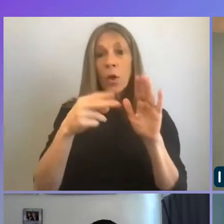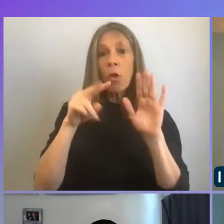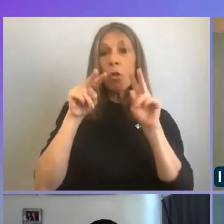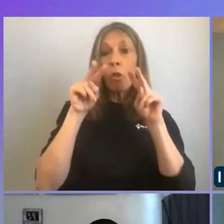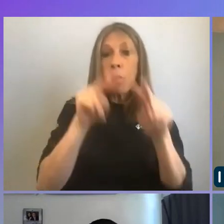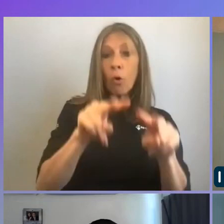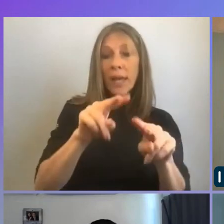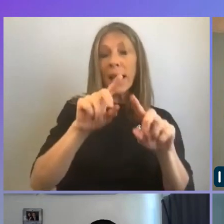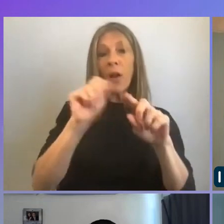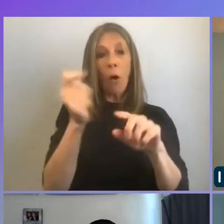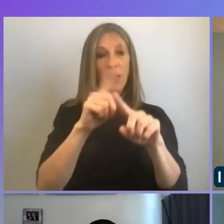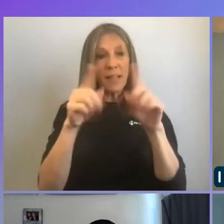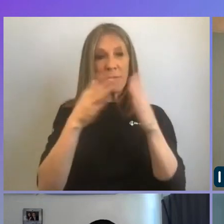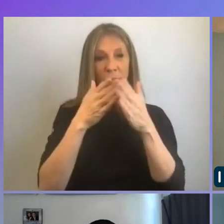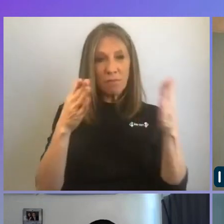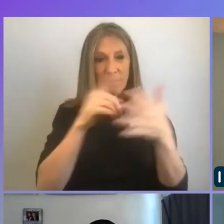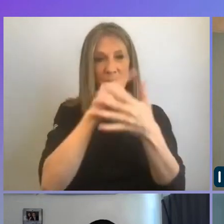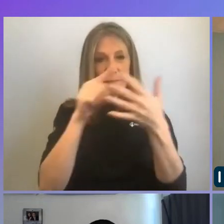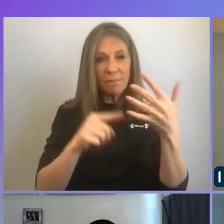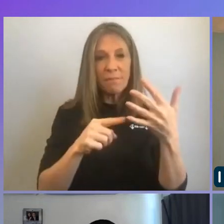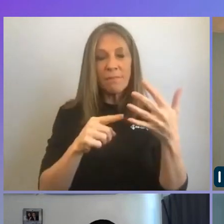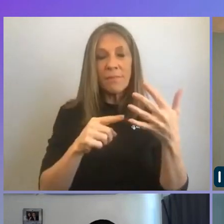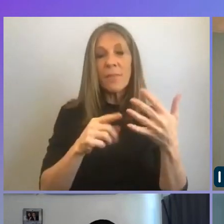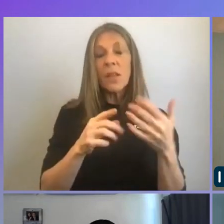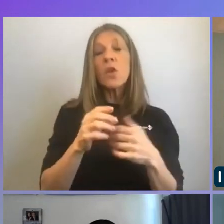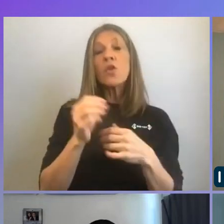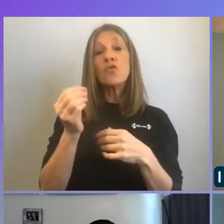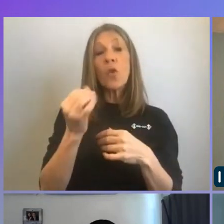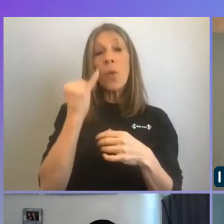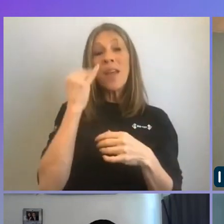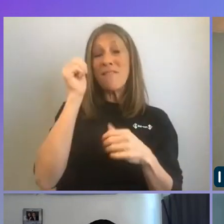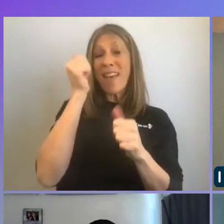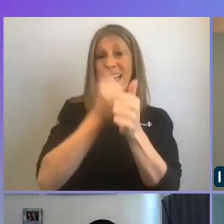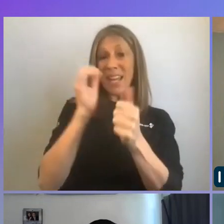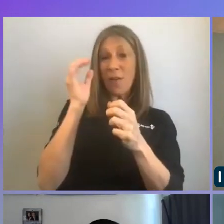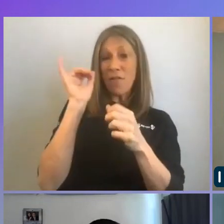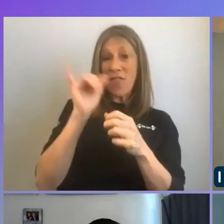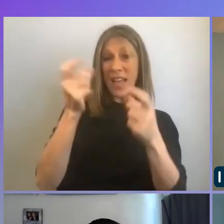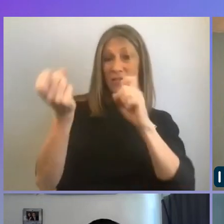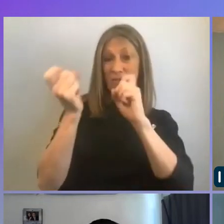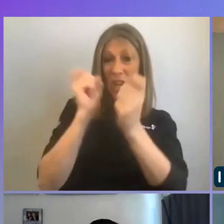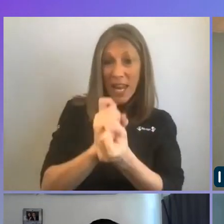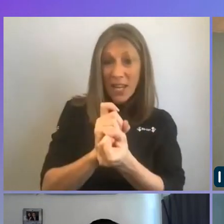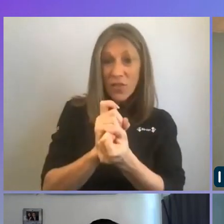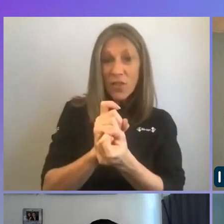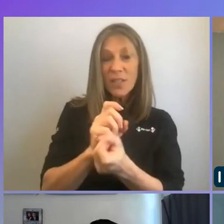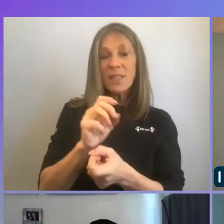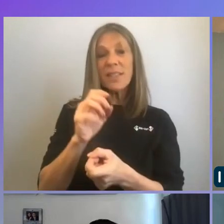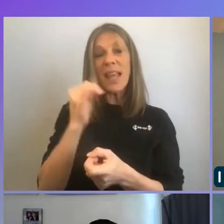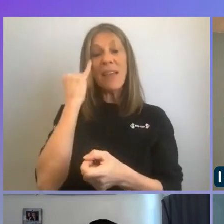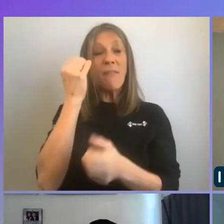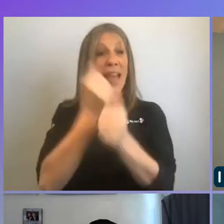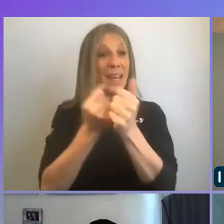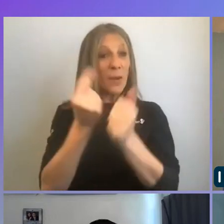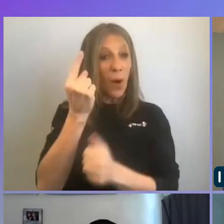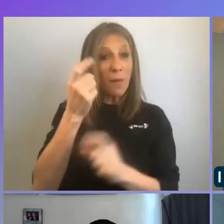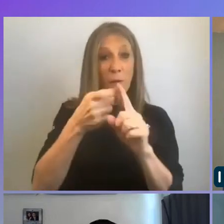Sachin showed. Um, so stay tuned if any of that changes with Firefox. If anyone from Mozilla is here, you know, supporting